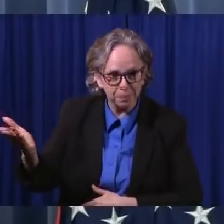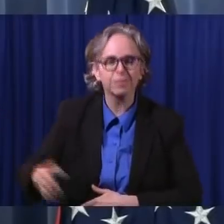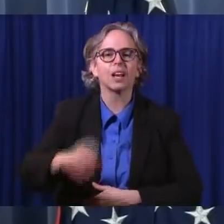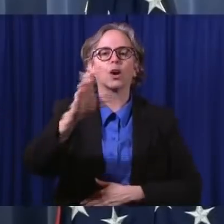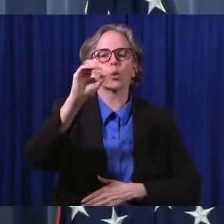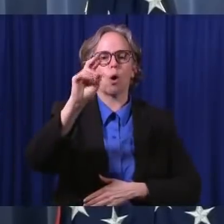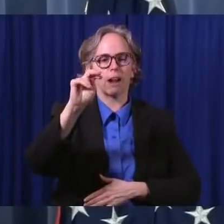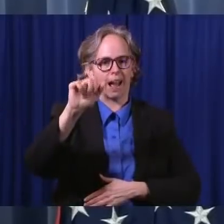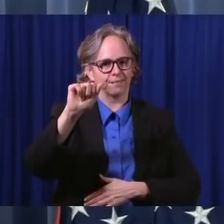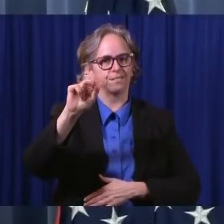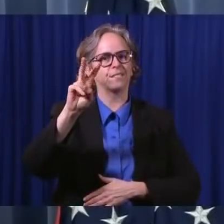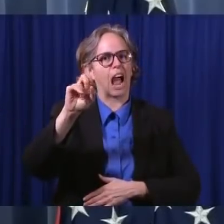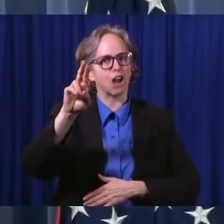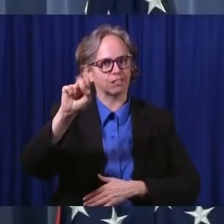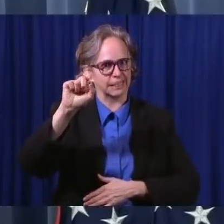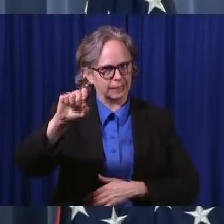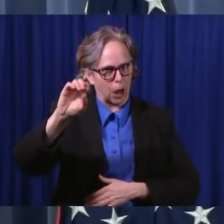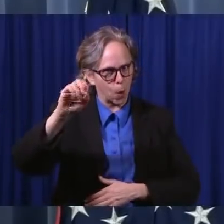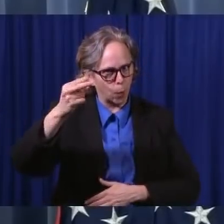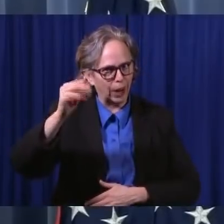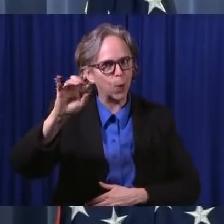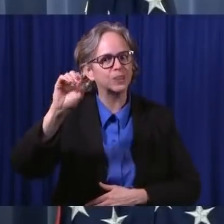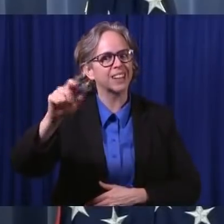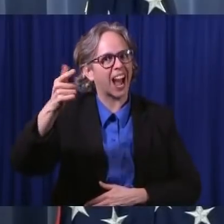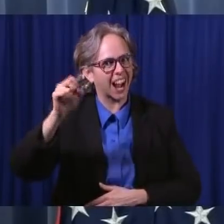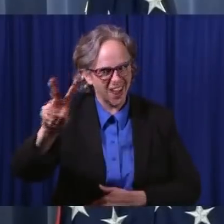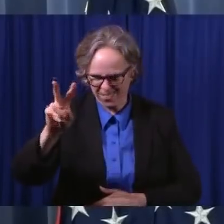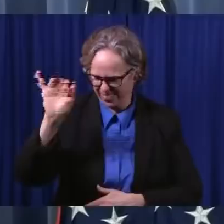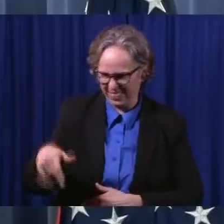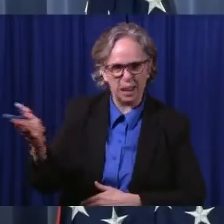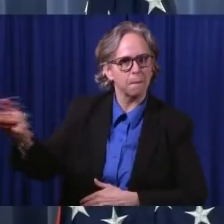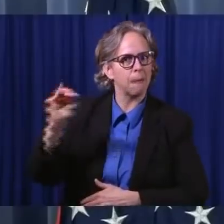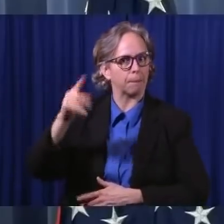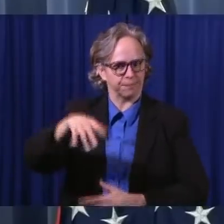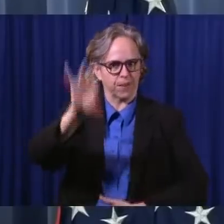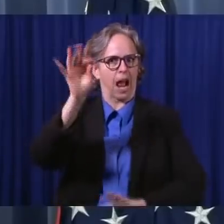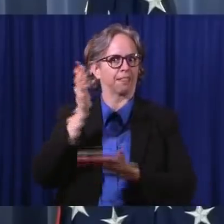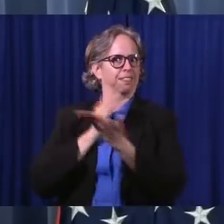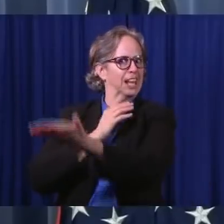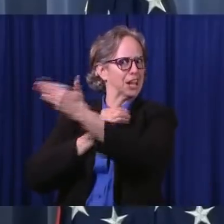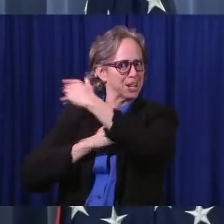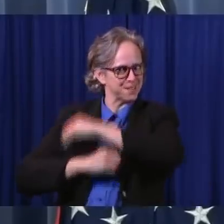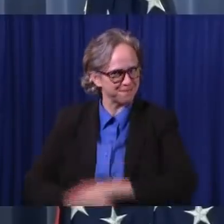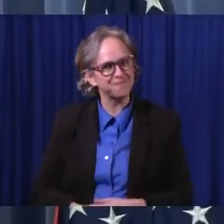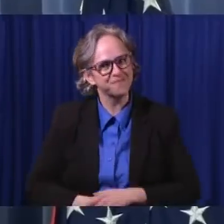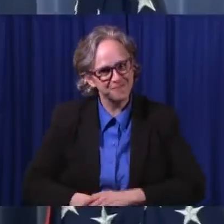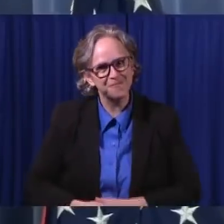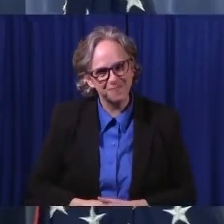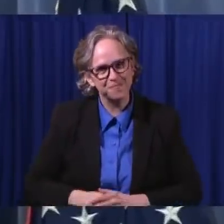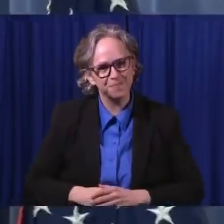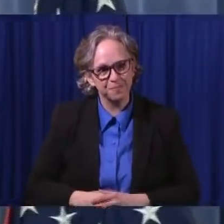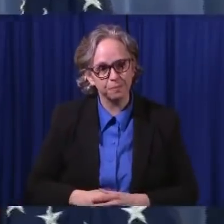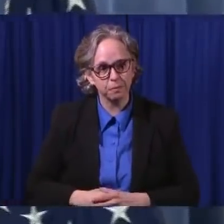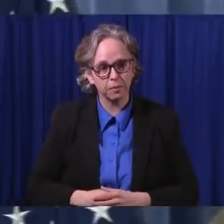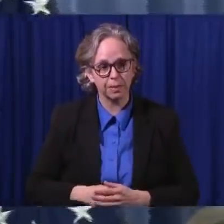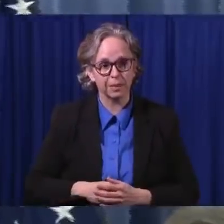APPOINTMENT. THIS IS ON THE CORONAVIRUS WEBSITE AT